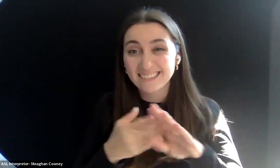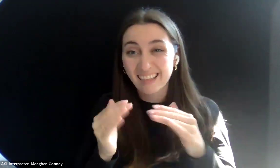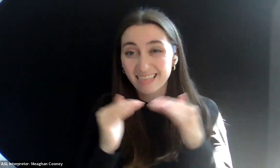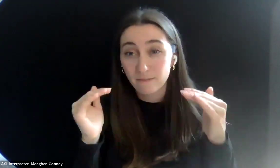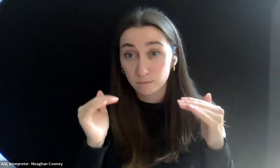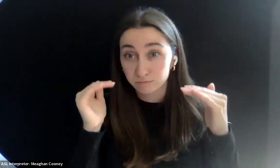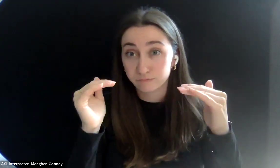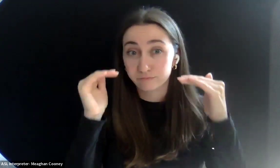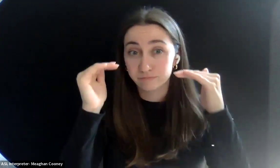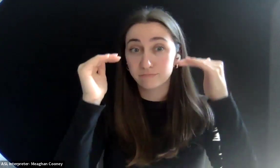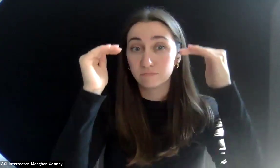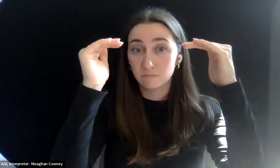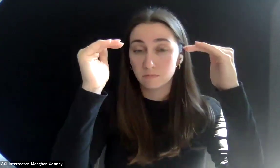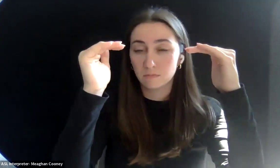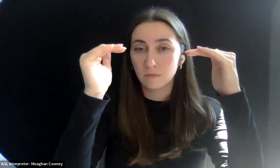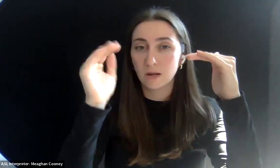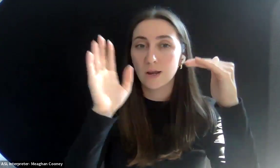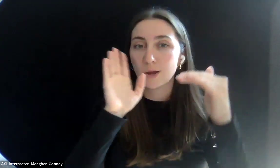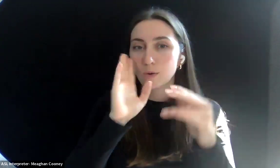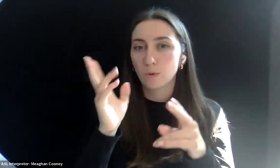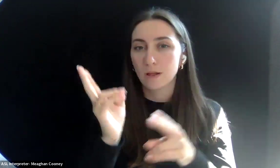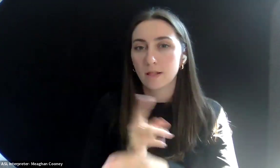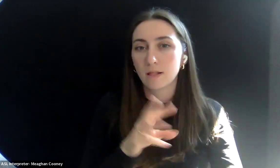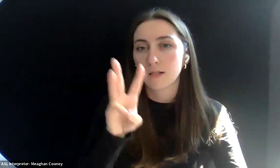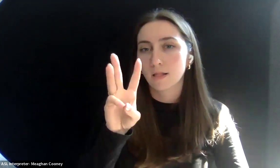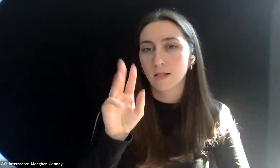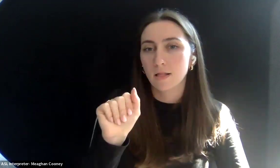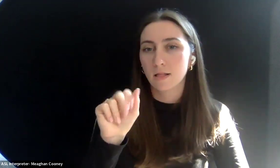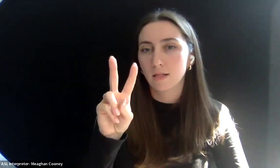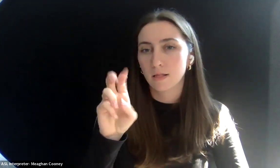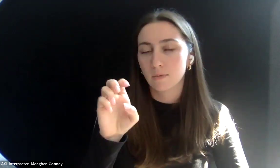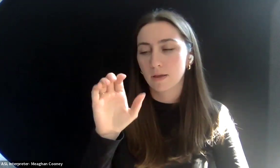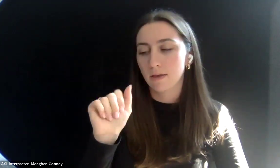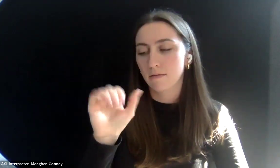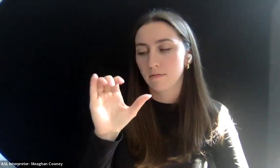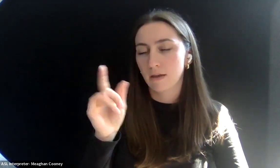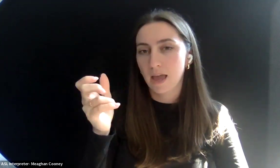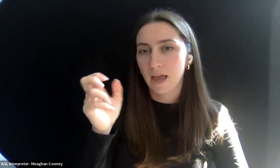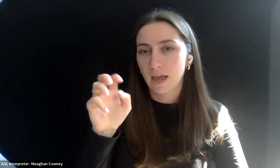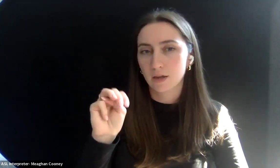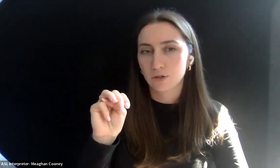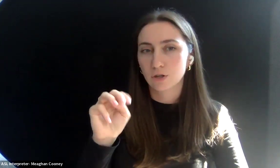referenced as the wave action water elevation or the water surface elevation.